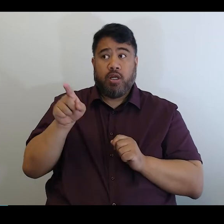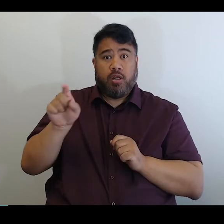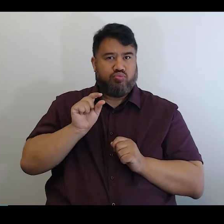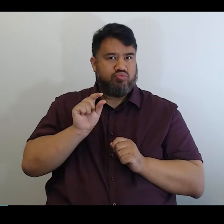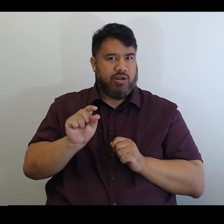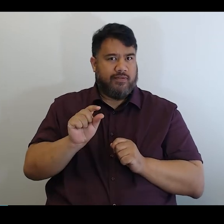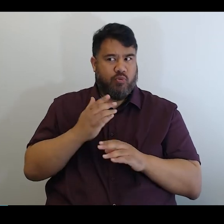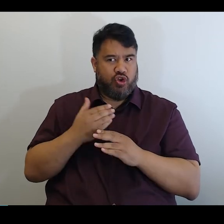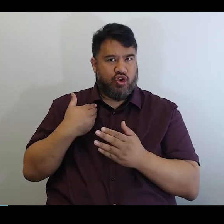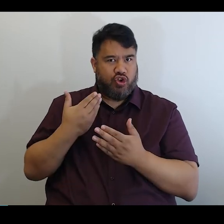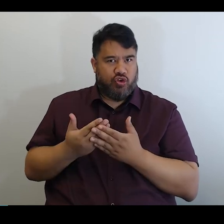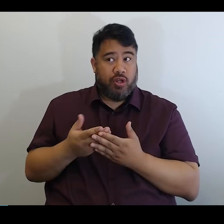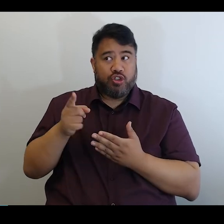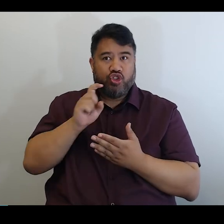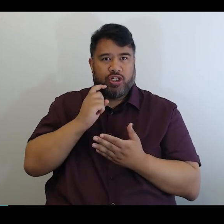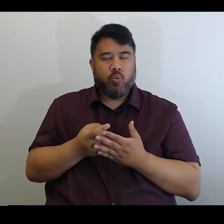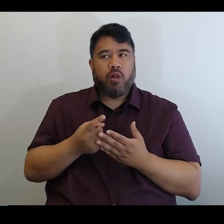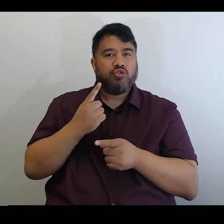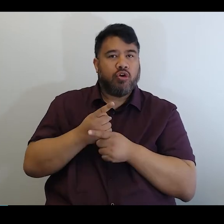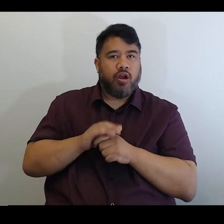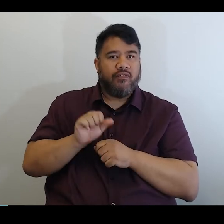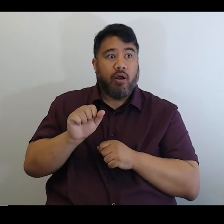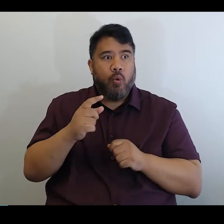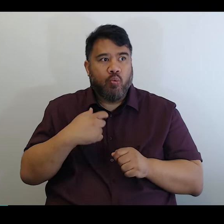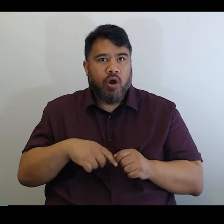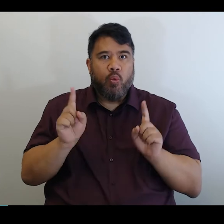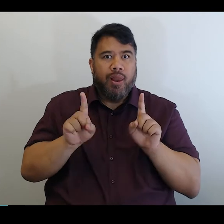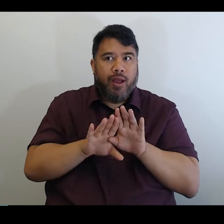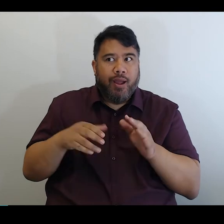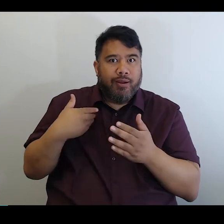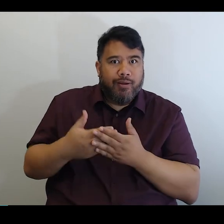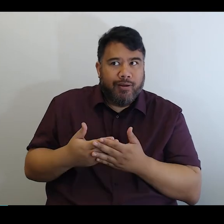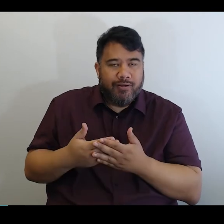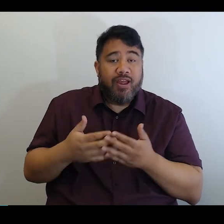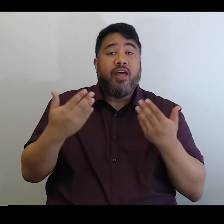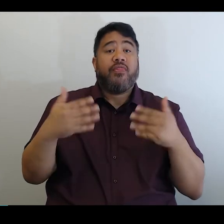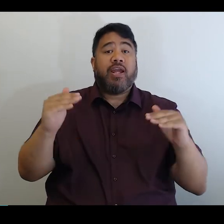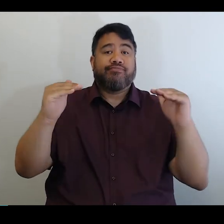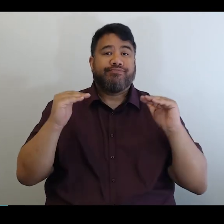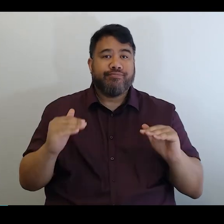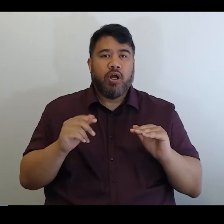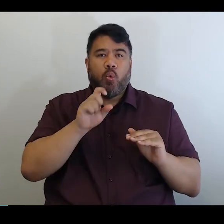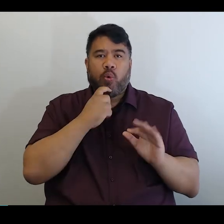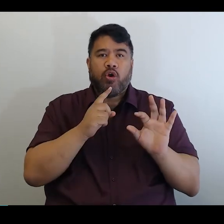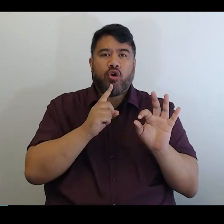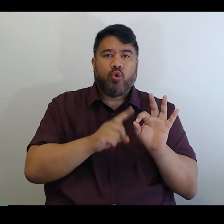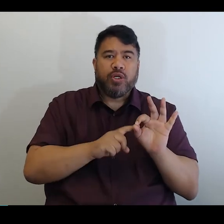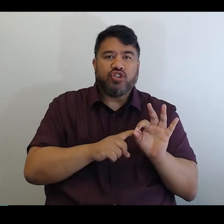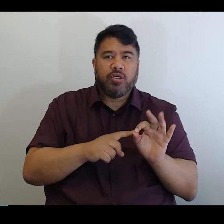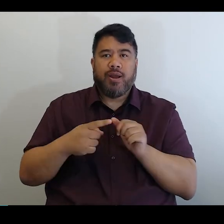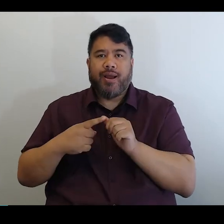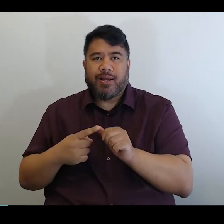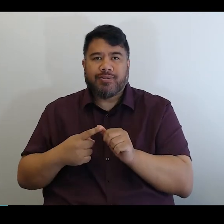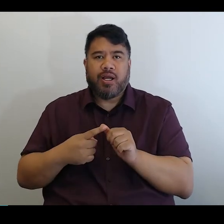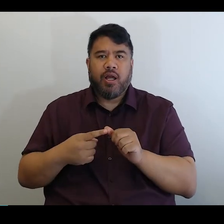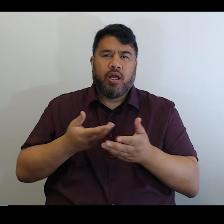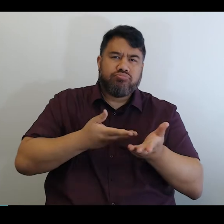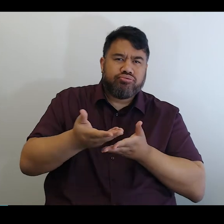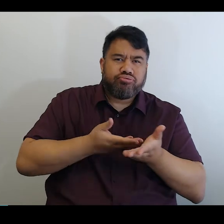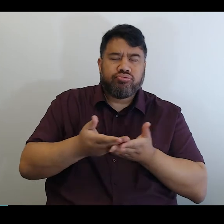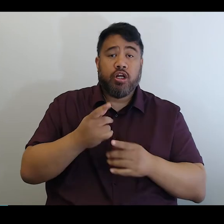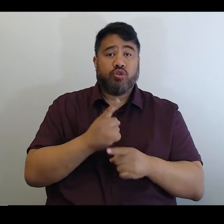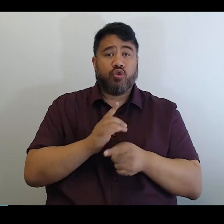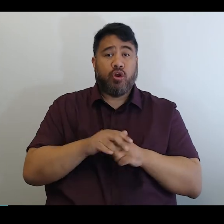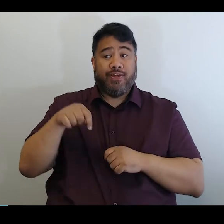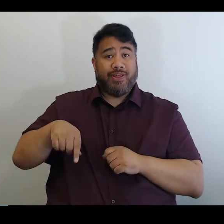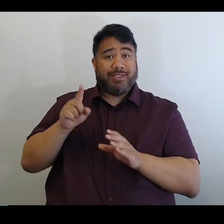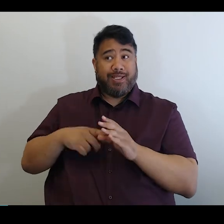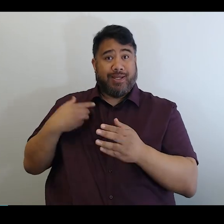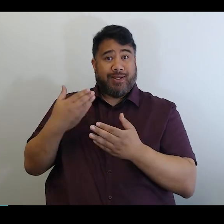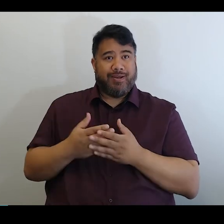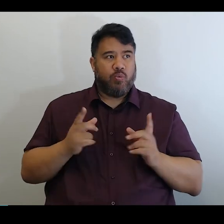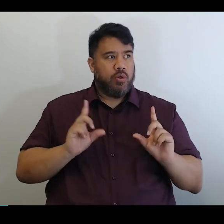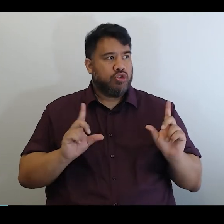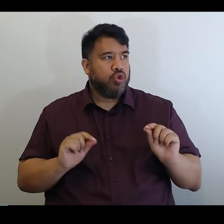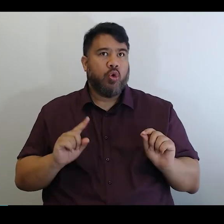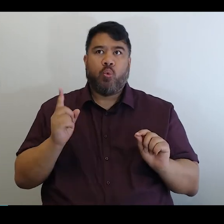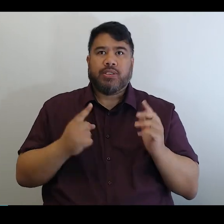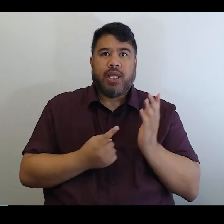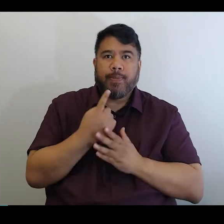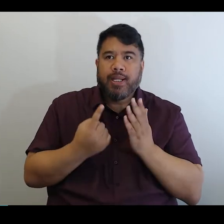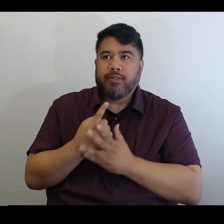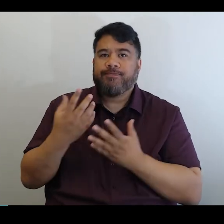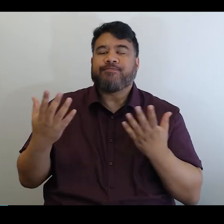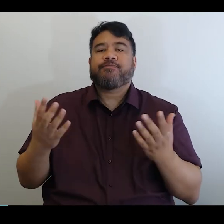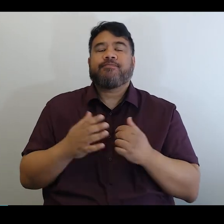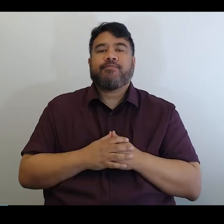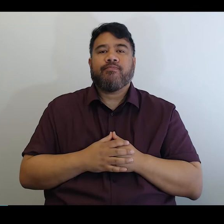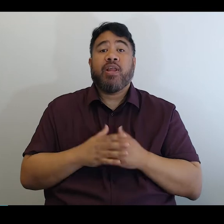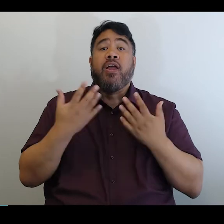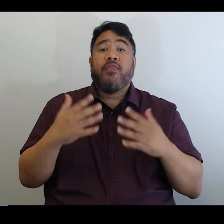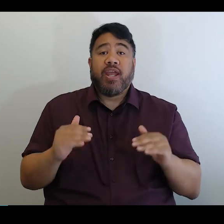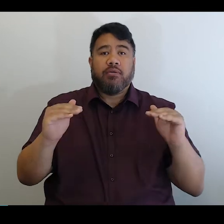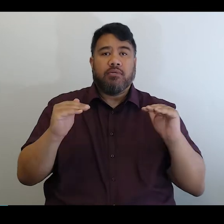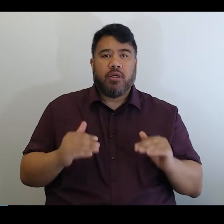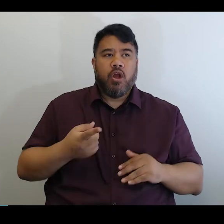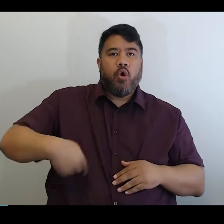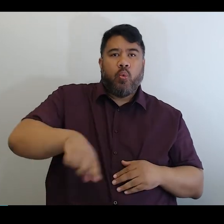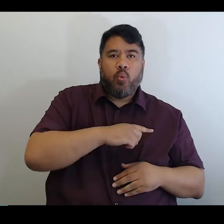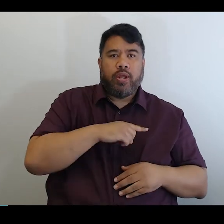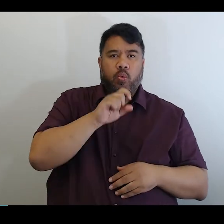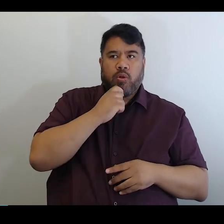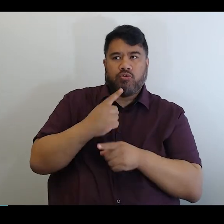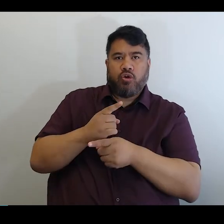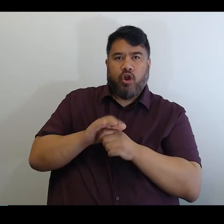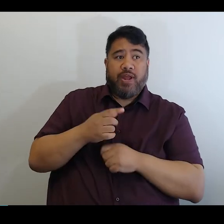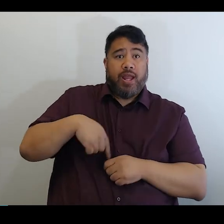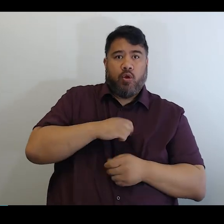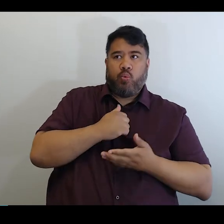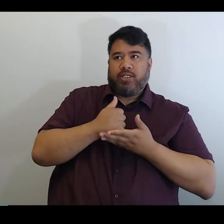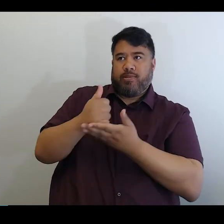Then we’ll have the Q&A session for a bit of discussion and a chance to reflect together on where we’ve been over the year and to support Paula in thinking about what will be important for Whaikaha moving forward to the new year.